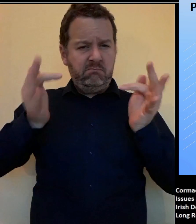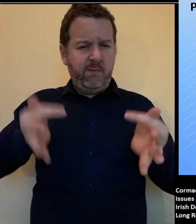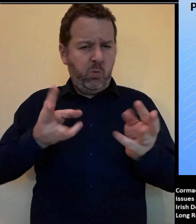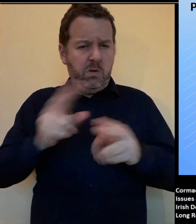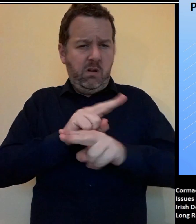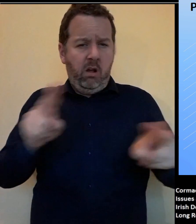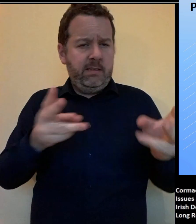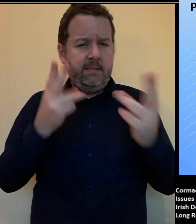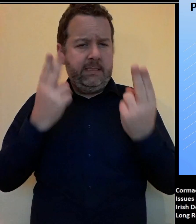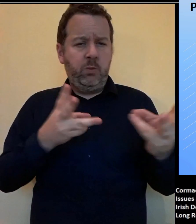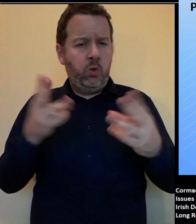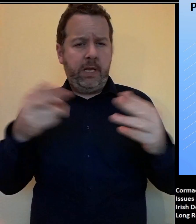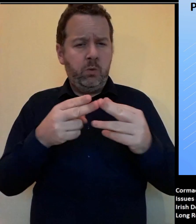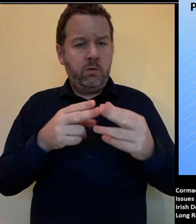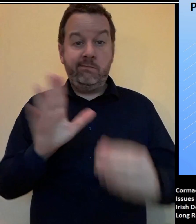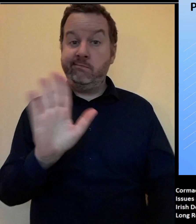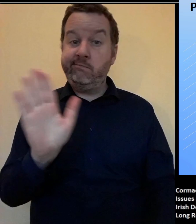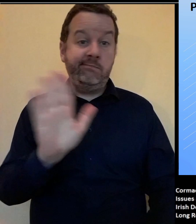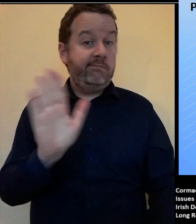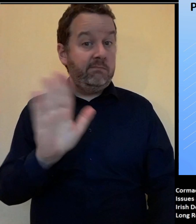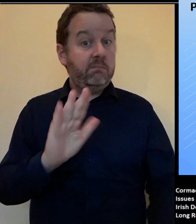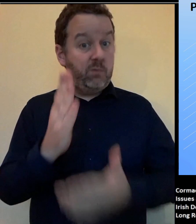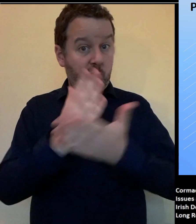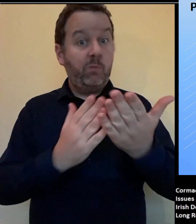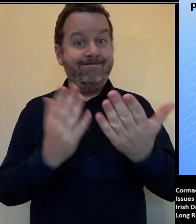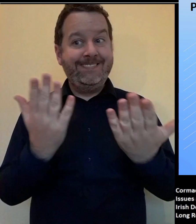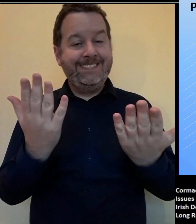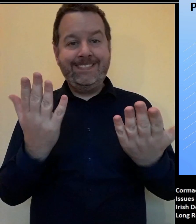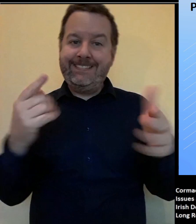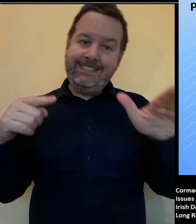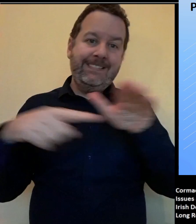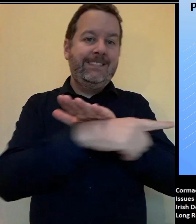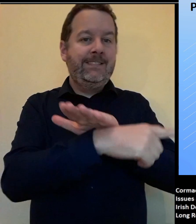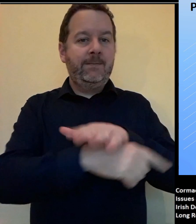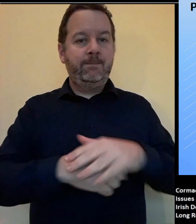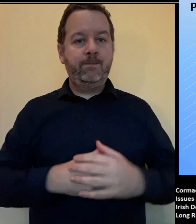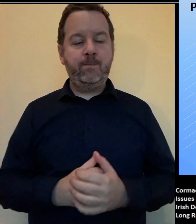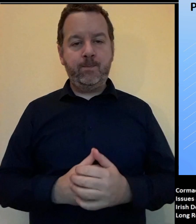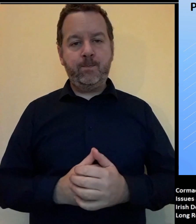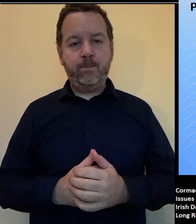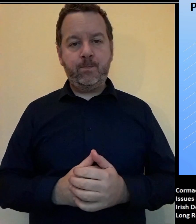that they would not at some point need the workhouse.